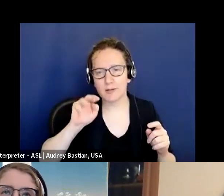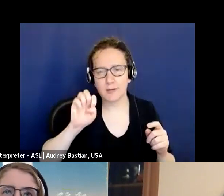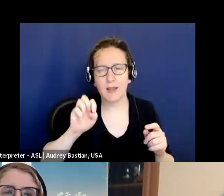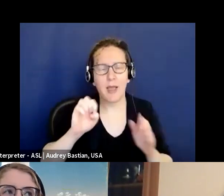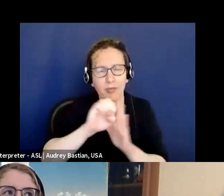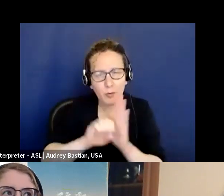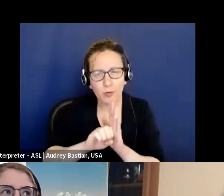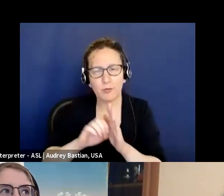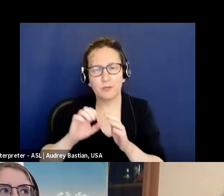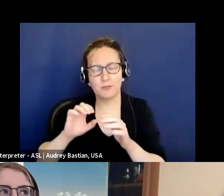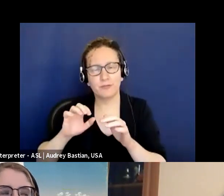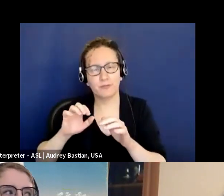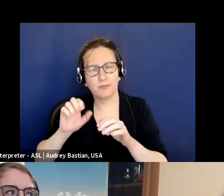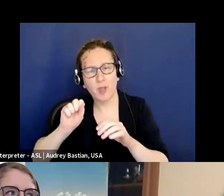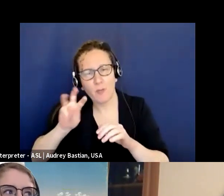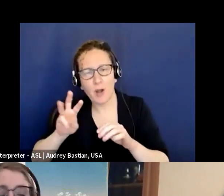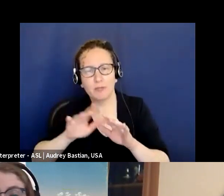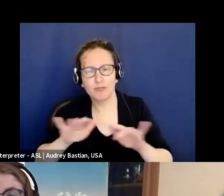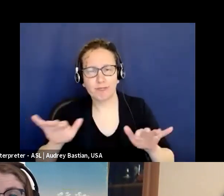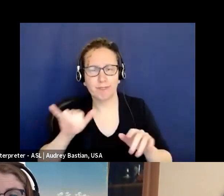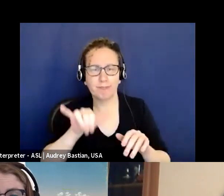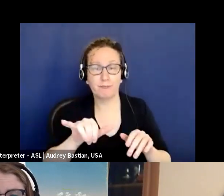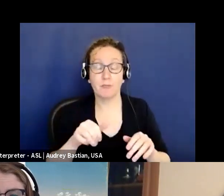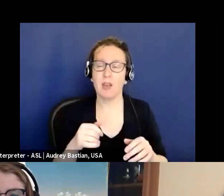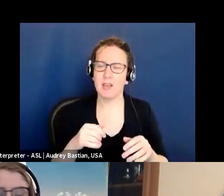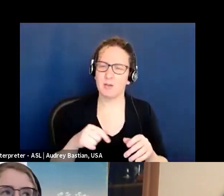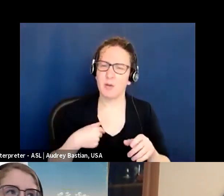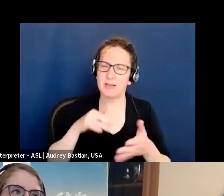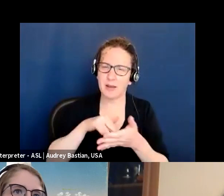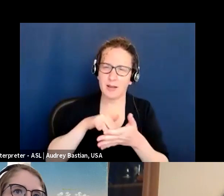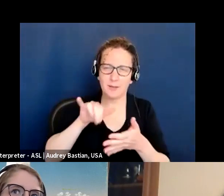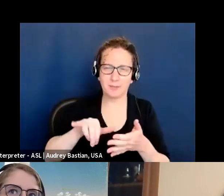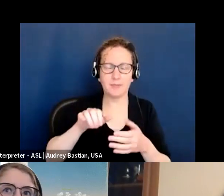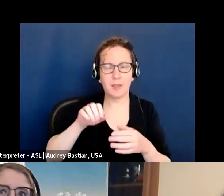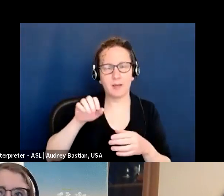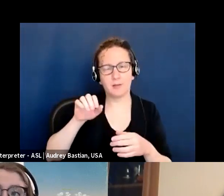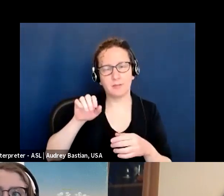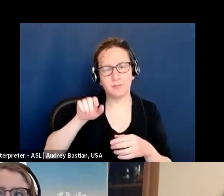Also, it's worth noting that I participated in our short term study abroad in college.